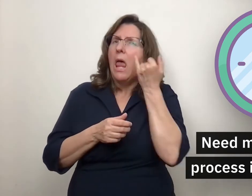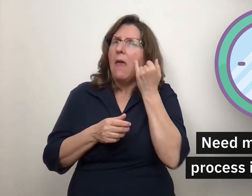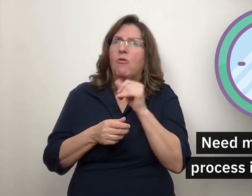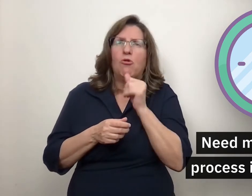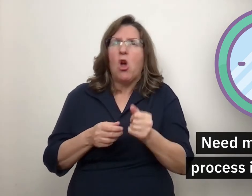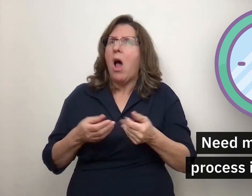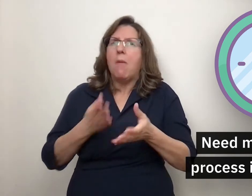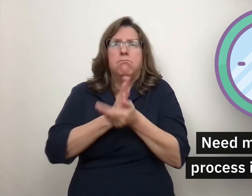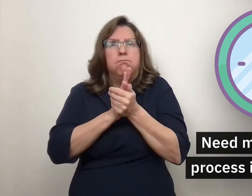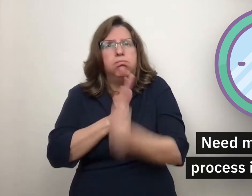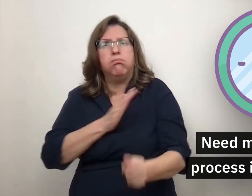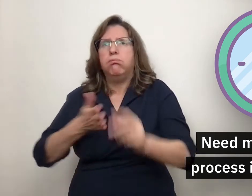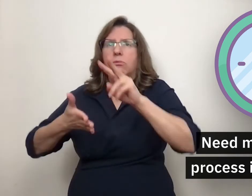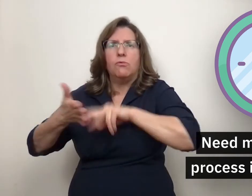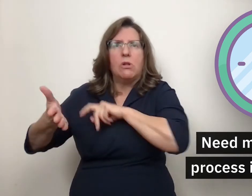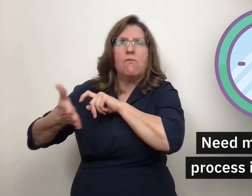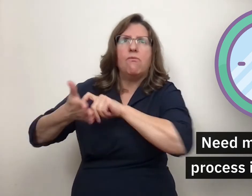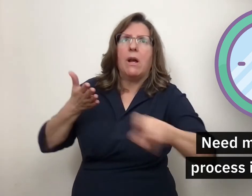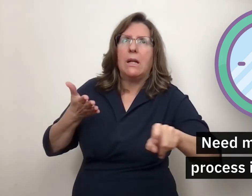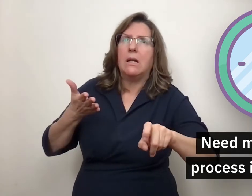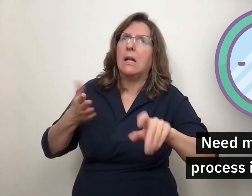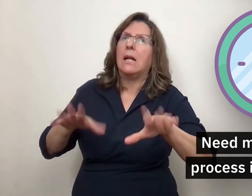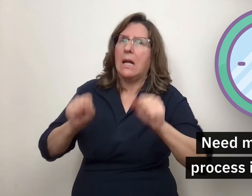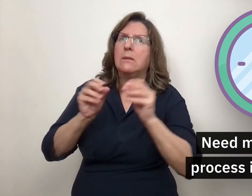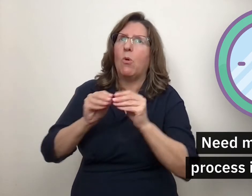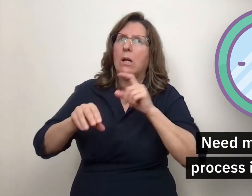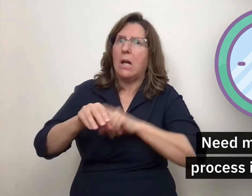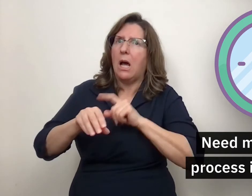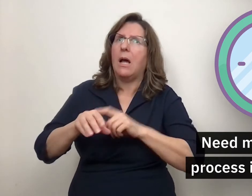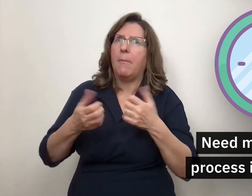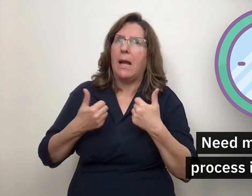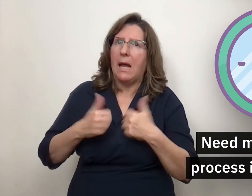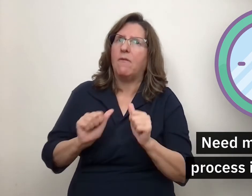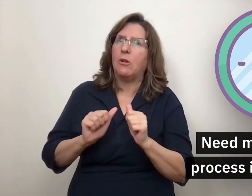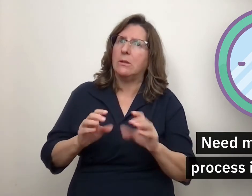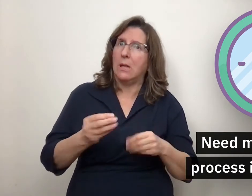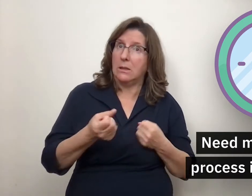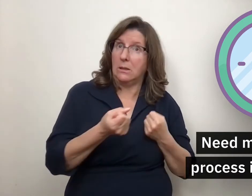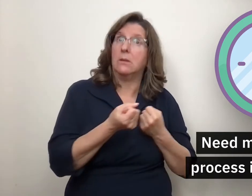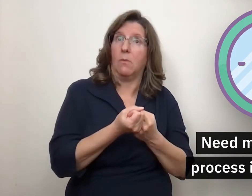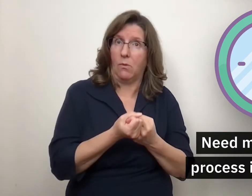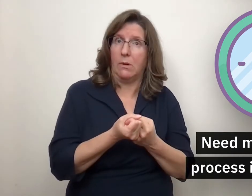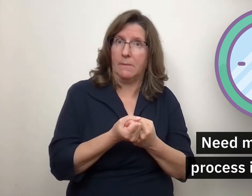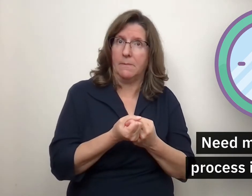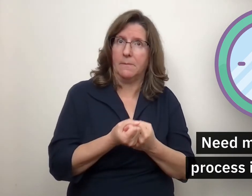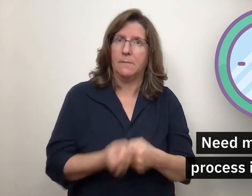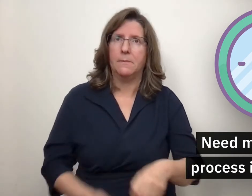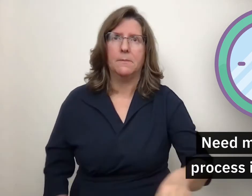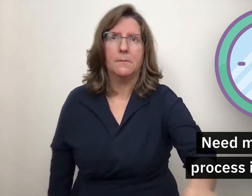If they are a struggling reader, they will need more time and support.